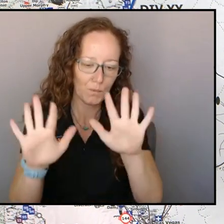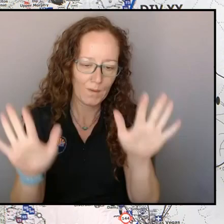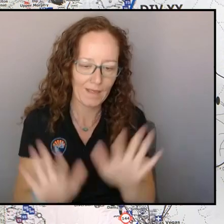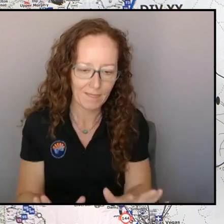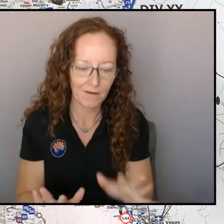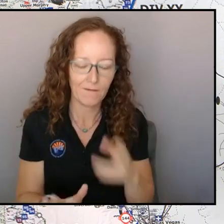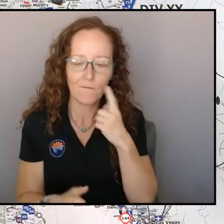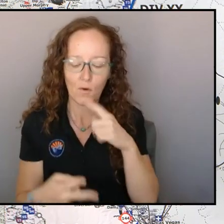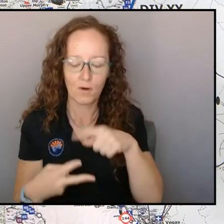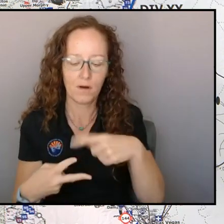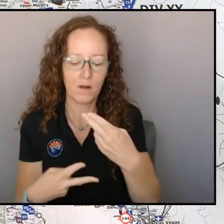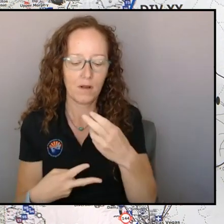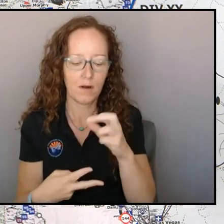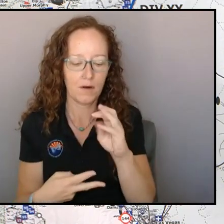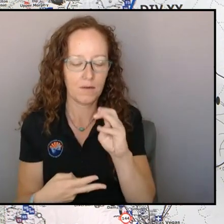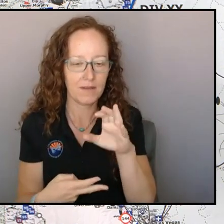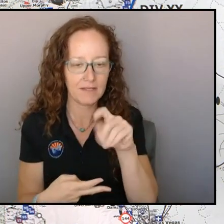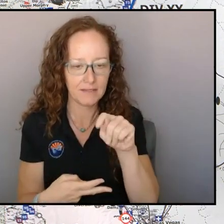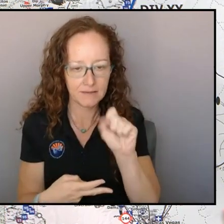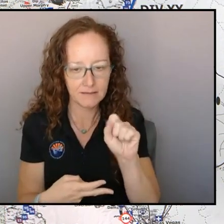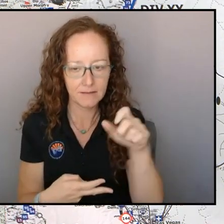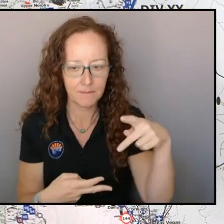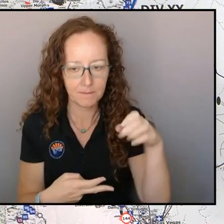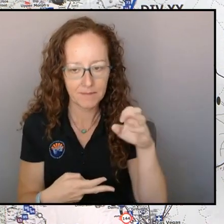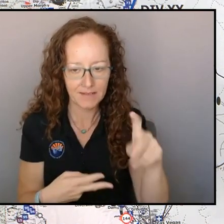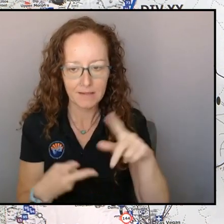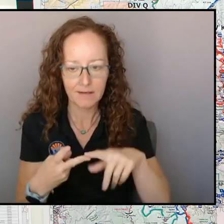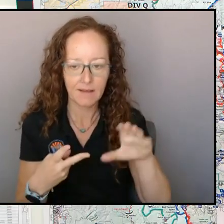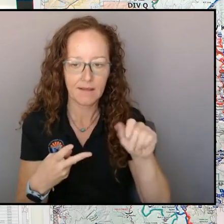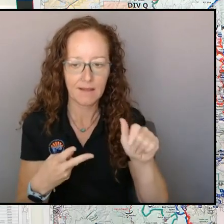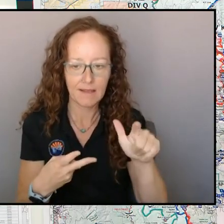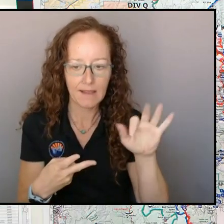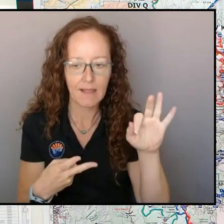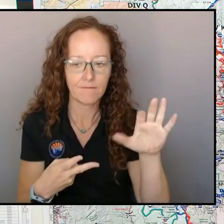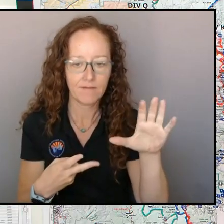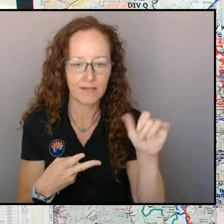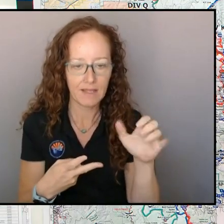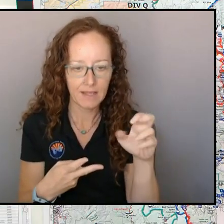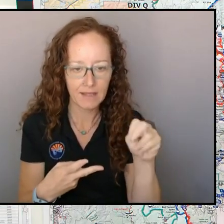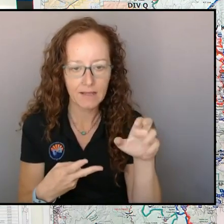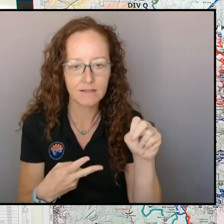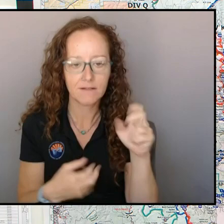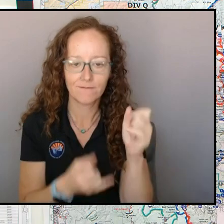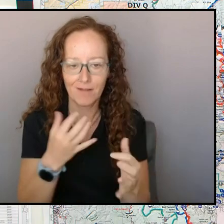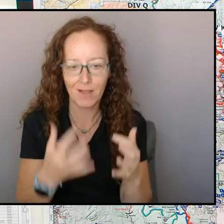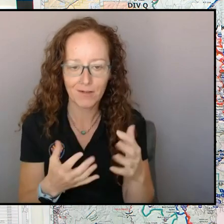May 18th. So, we had a very very weak backdoor cold